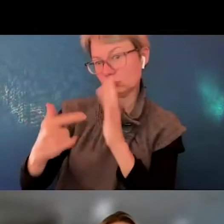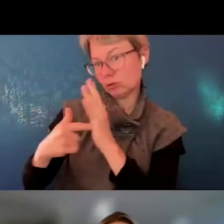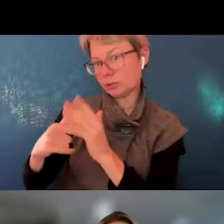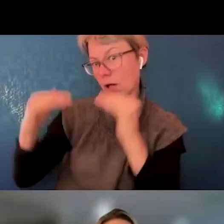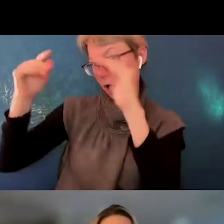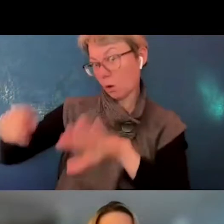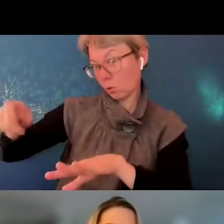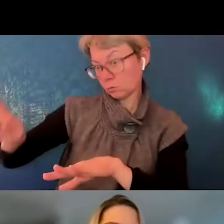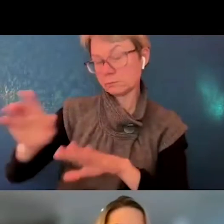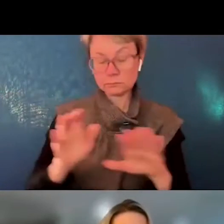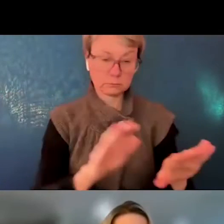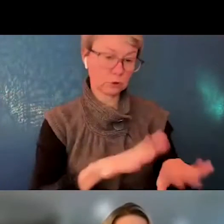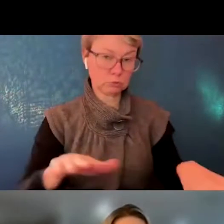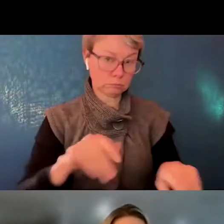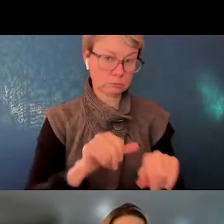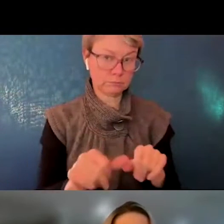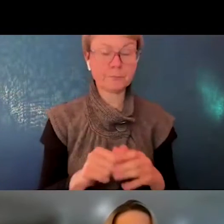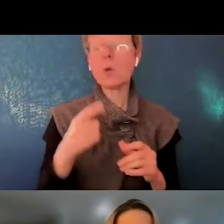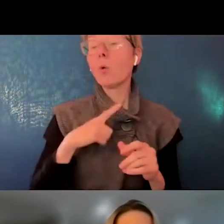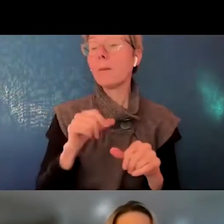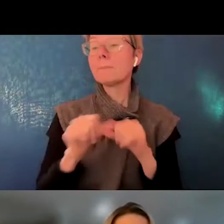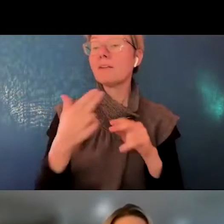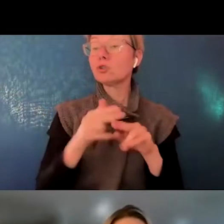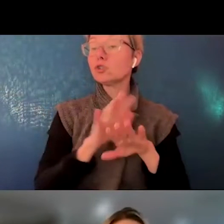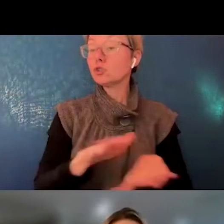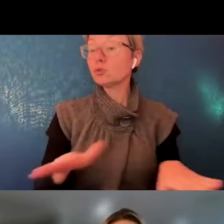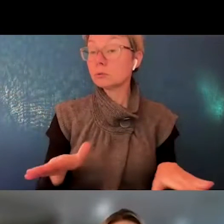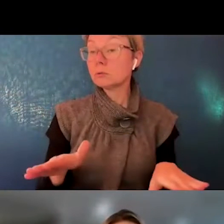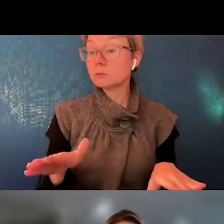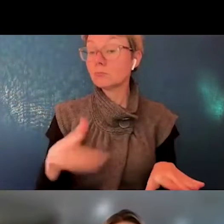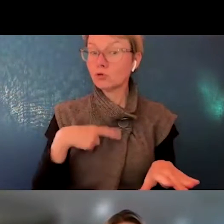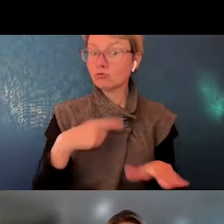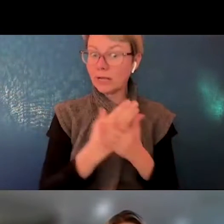benefit of that the children is that um again with this rehabilitative function of the children's